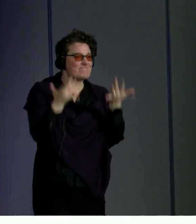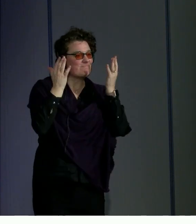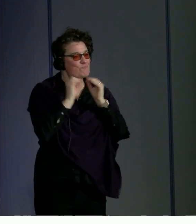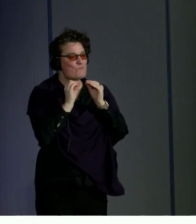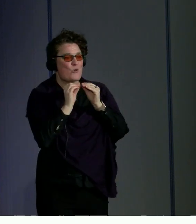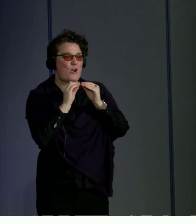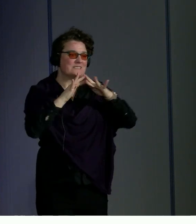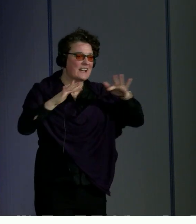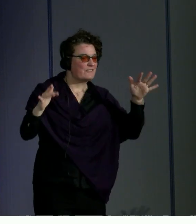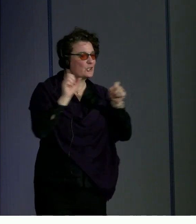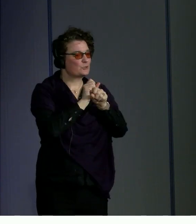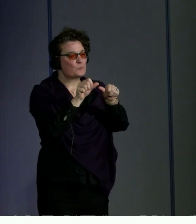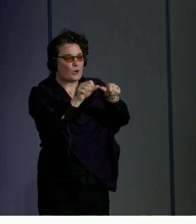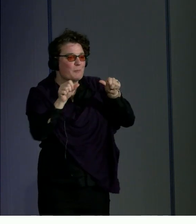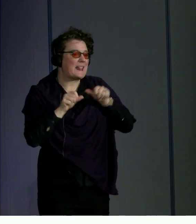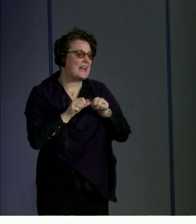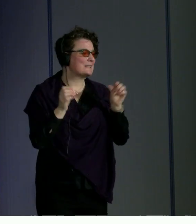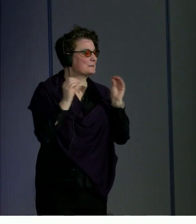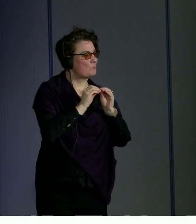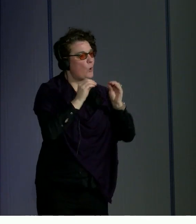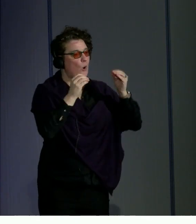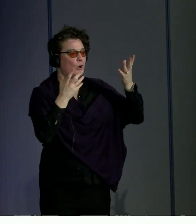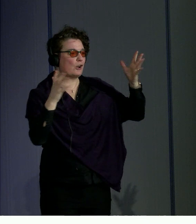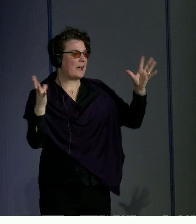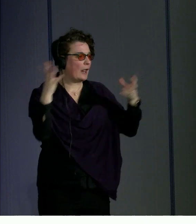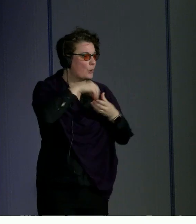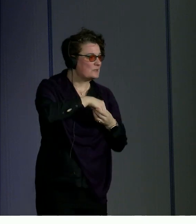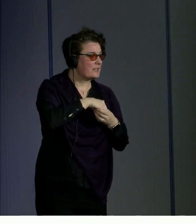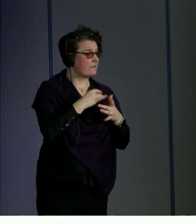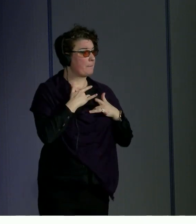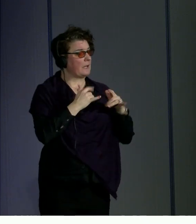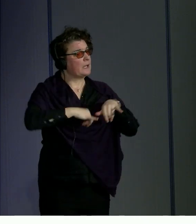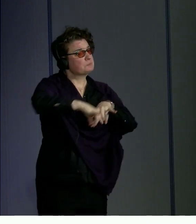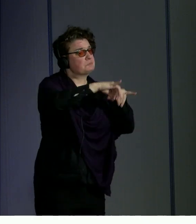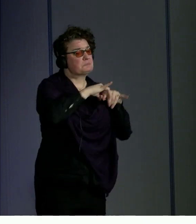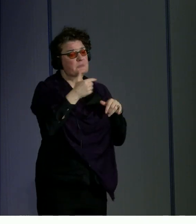of employees who share a characteristic, such as gender, sexual orientation,